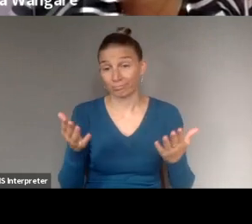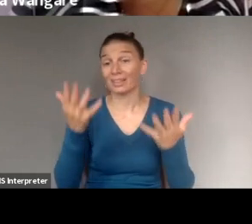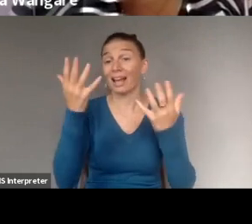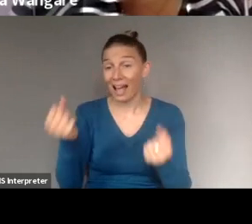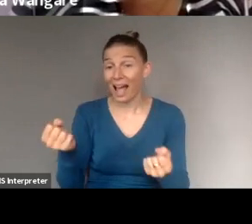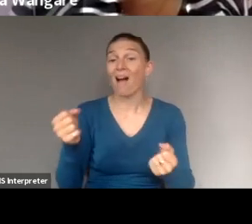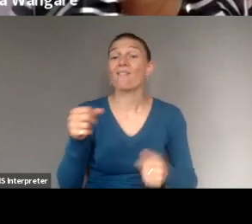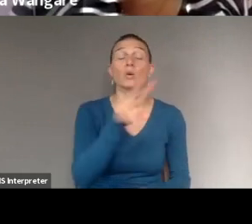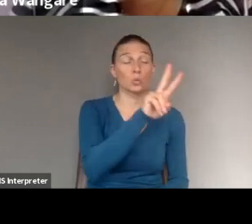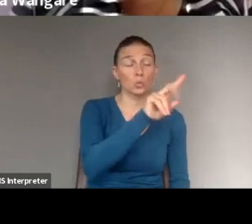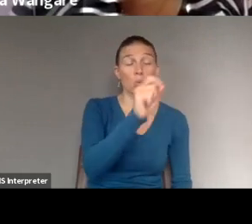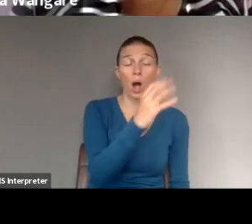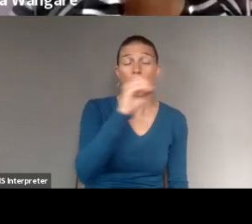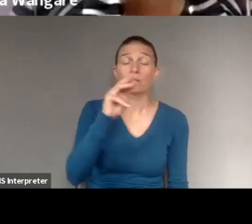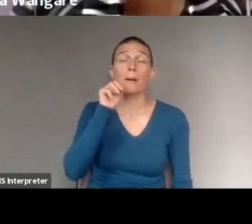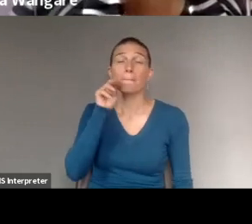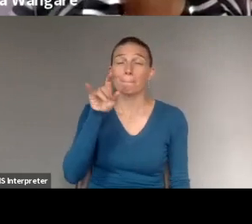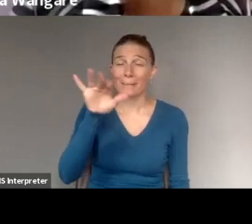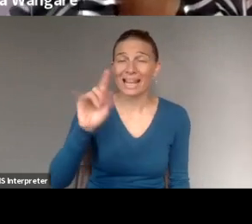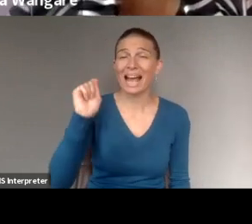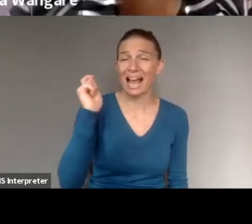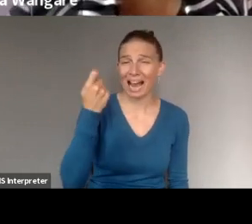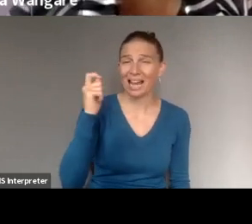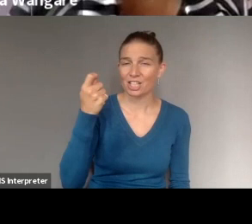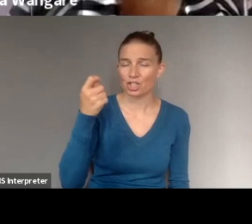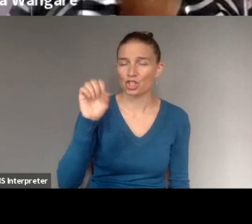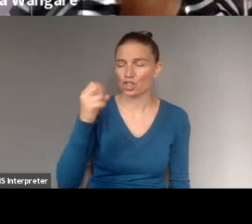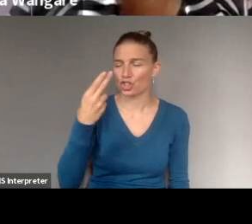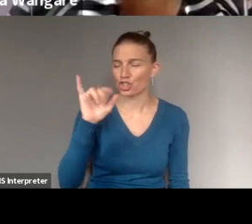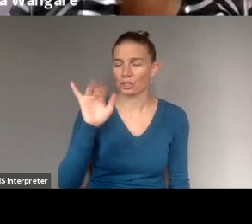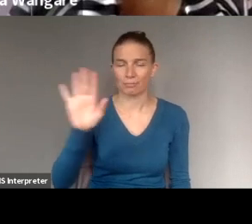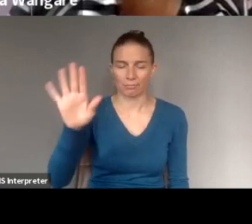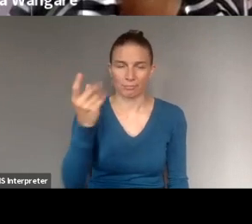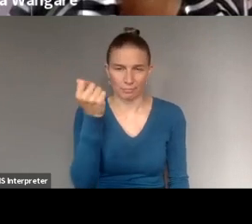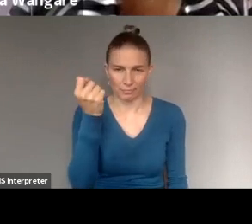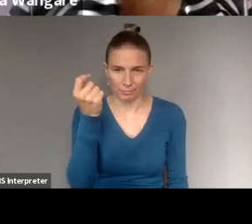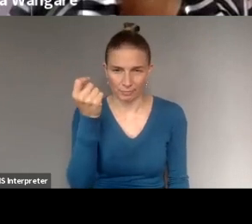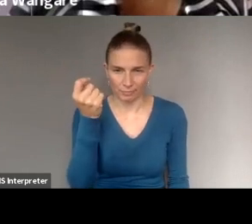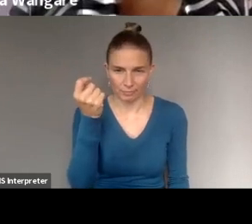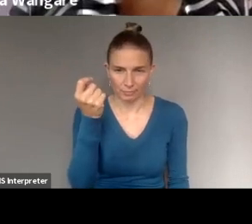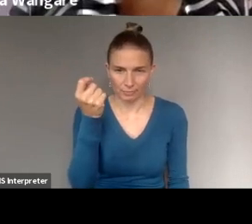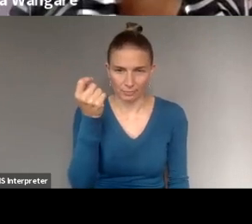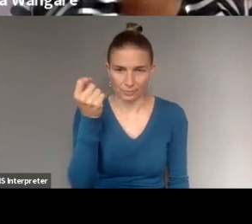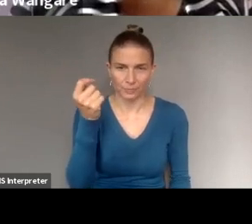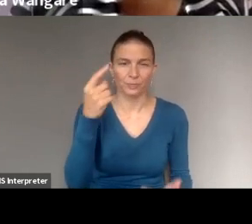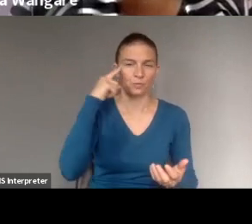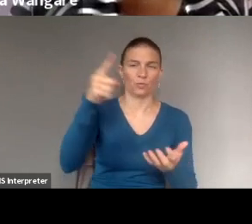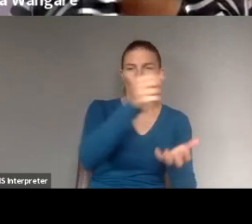to cushion persons with disabilities against the effect of the pandemic.